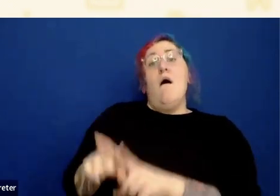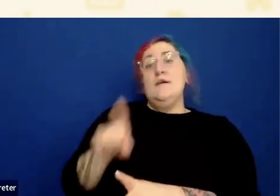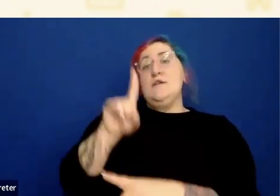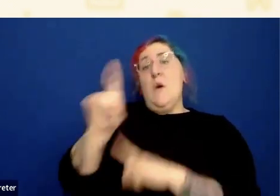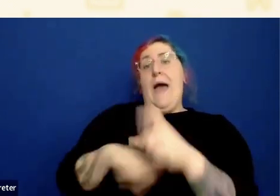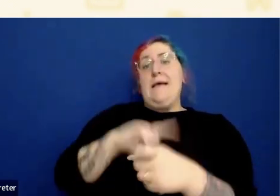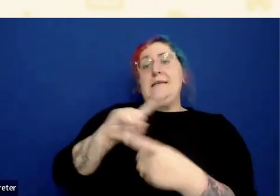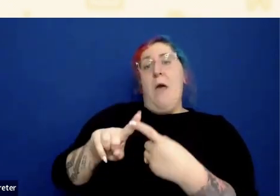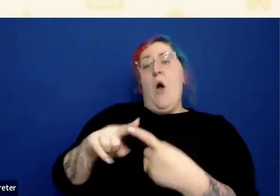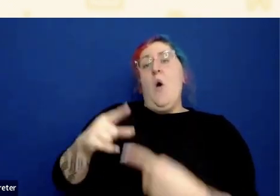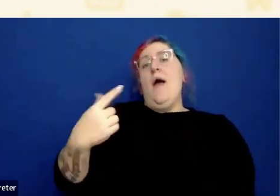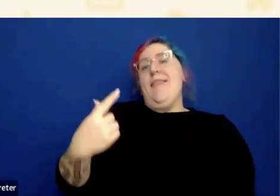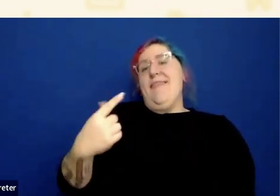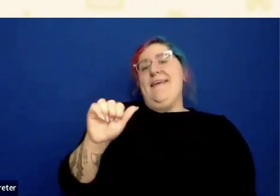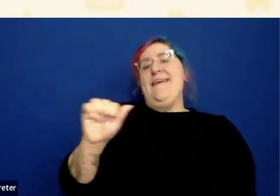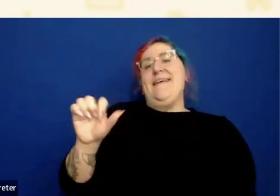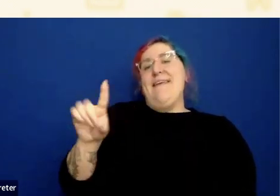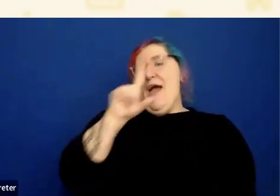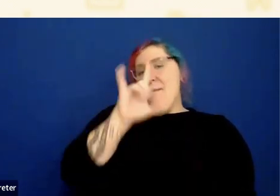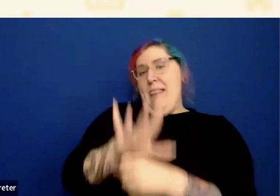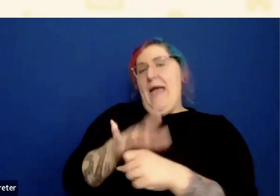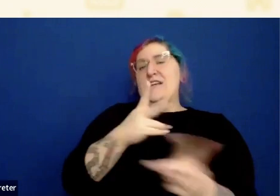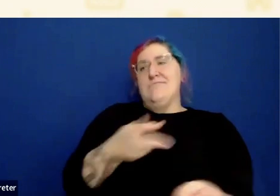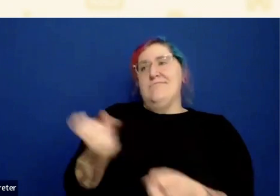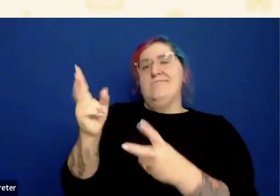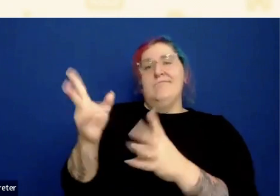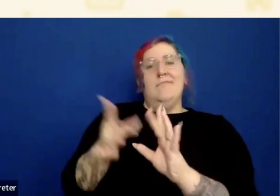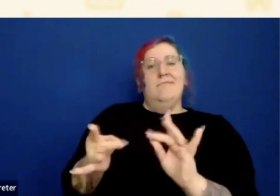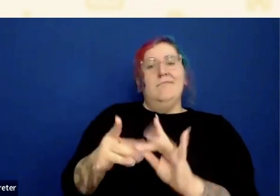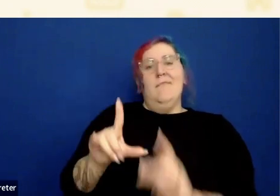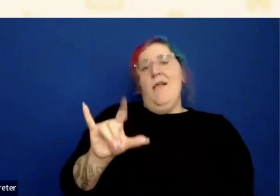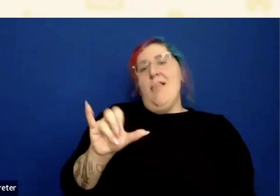You can find that at G-A-A-D dot foundation.